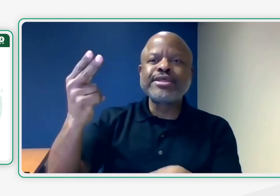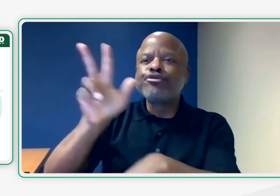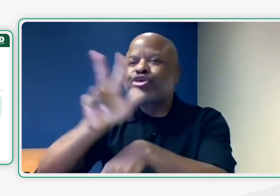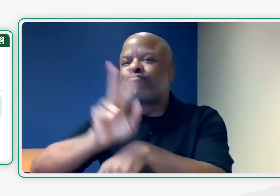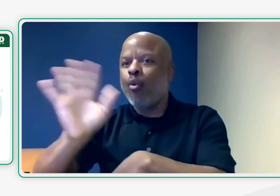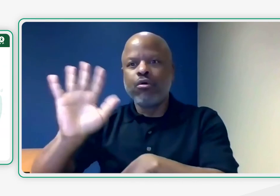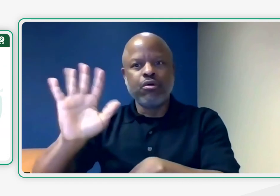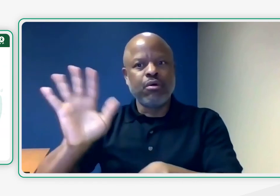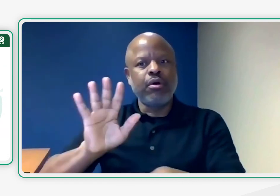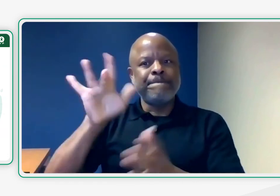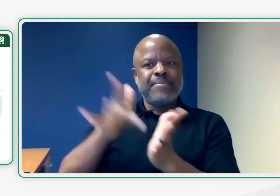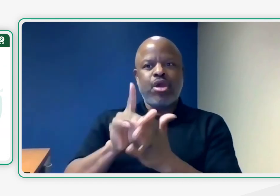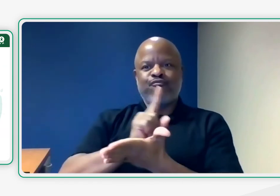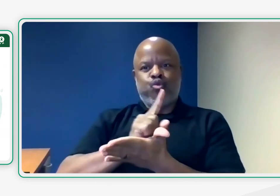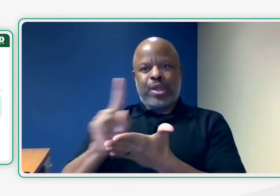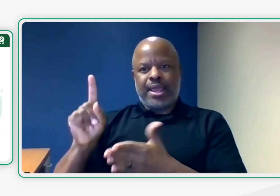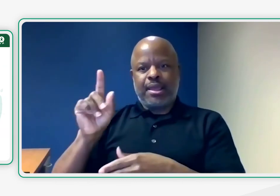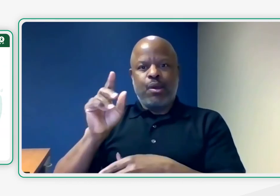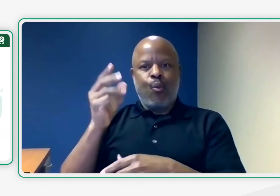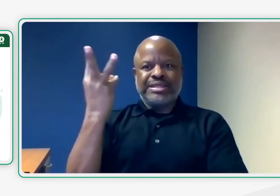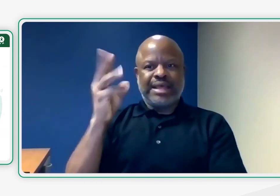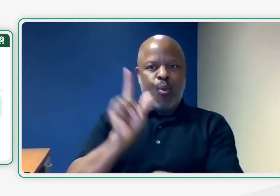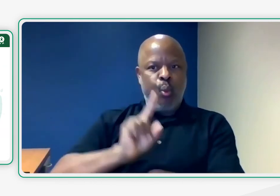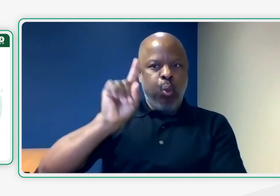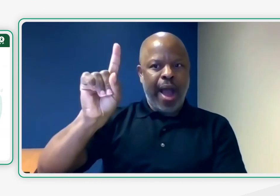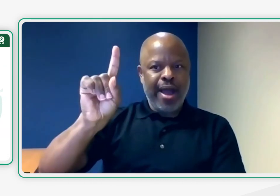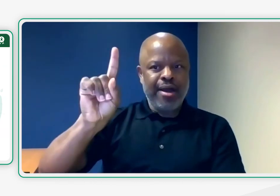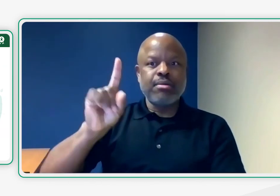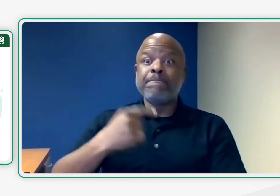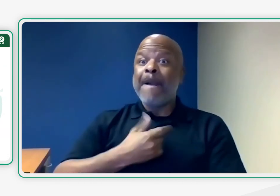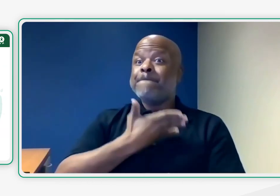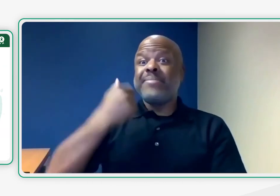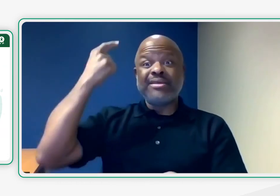It never happens at 4 or 5 on a Thursday or later in the week. I like to place it in the